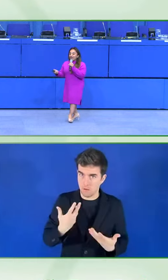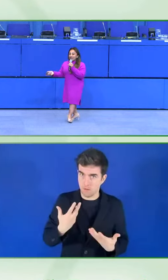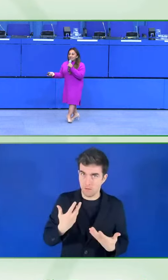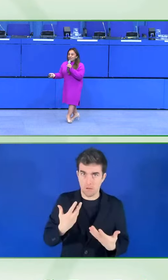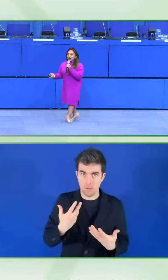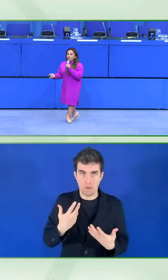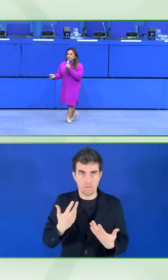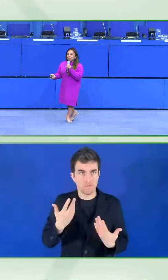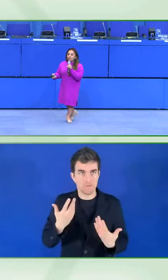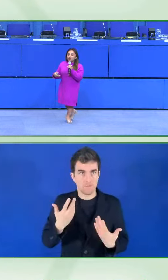a short stature.